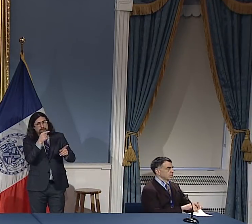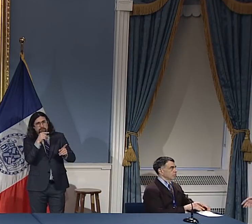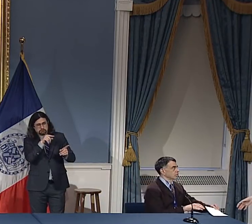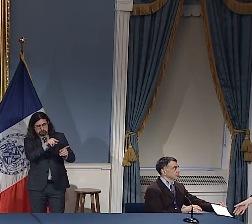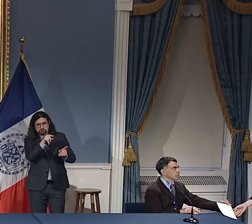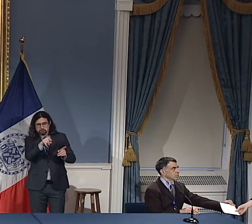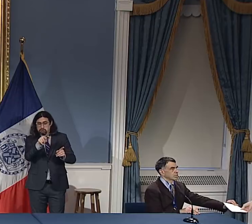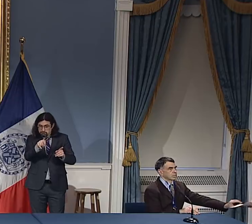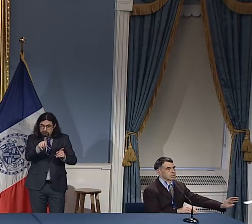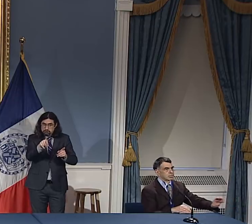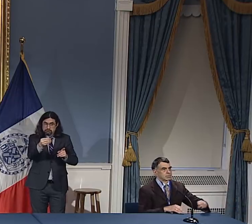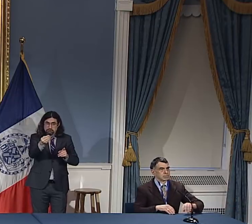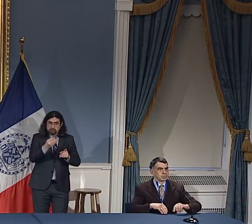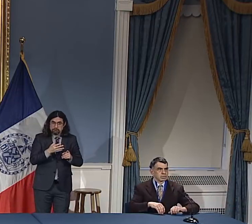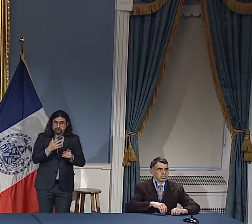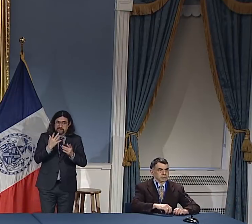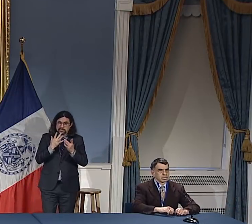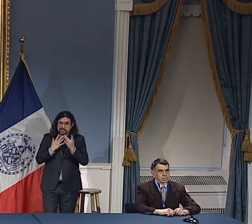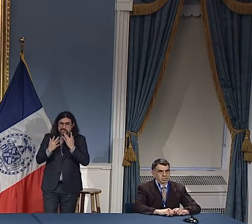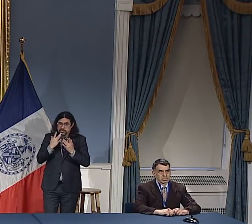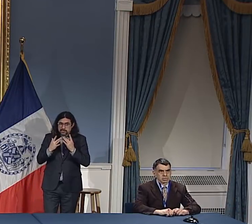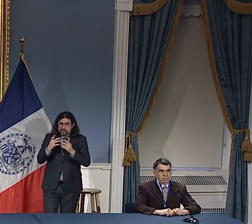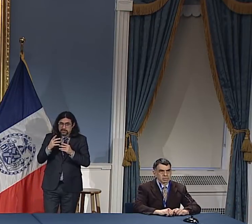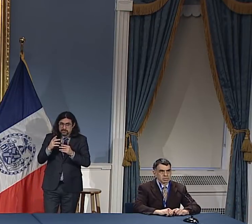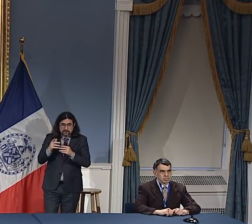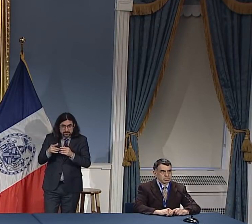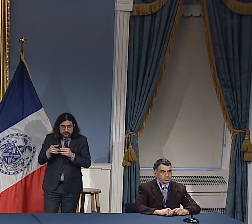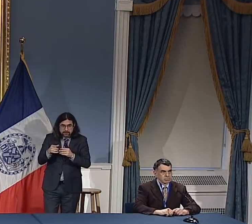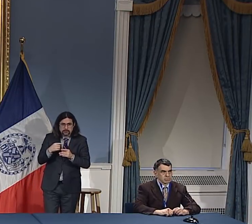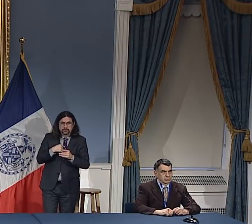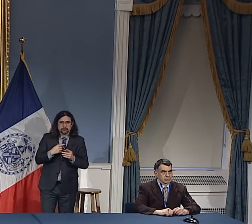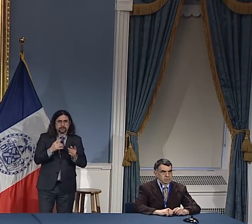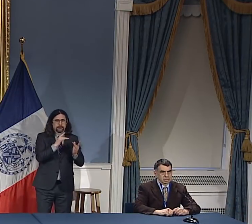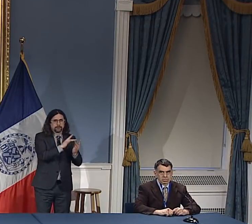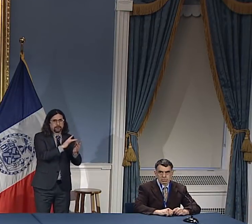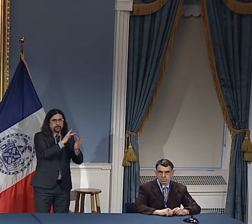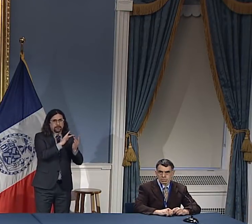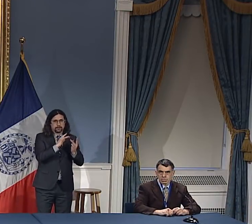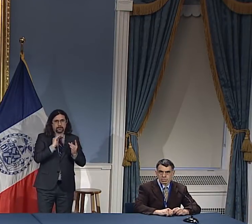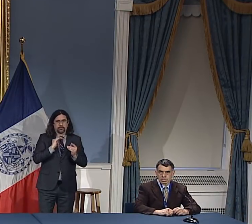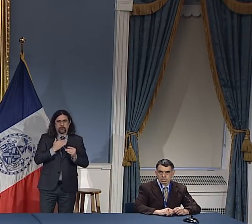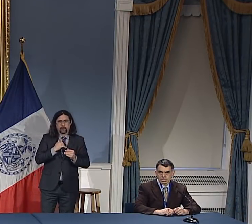CONCERNS ABOUT POTENTIAL SHORTAGES, WE